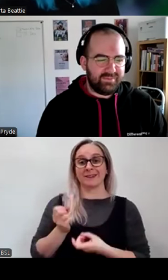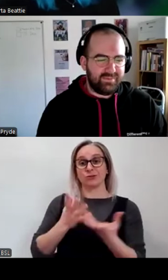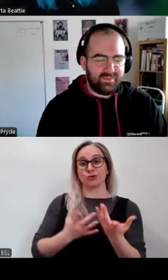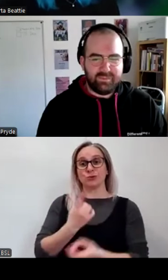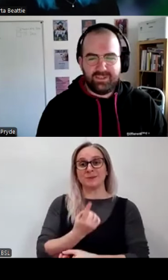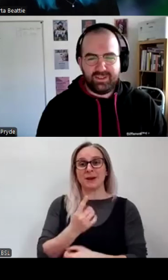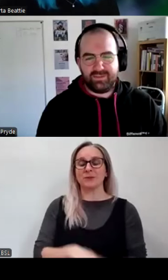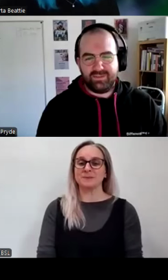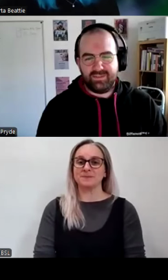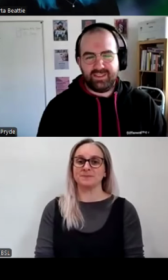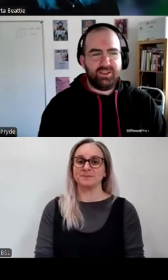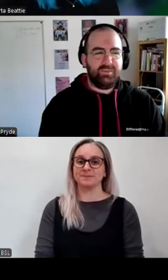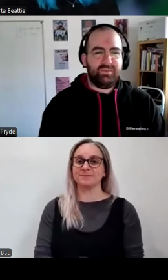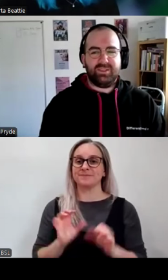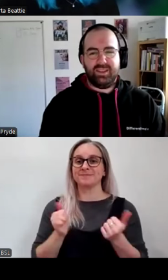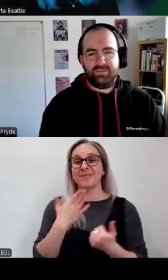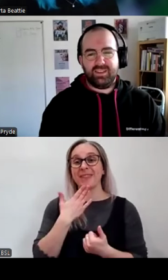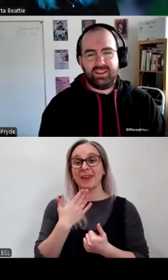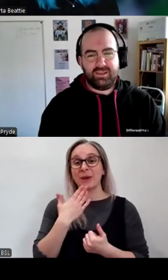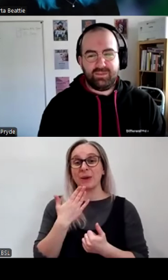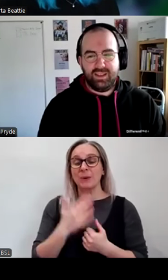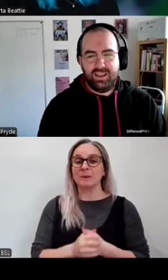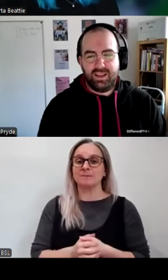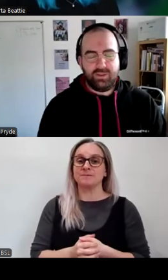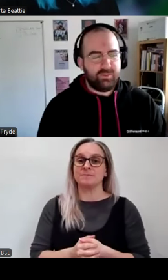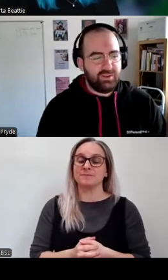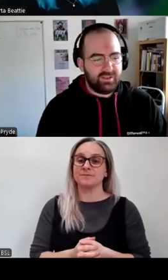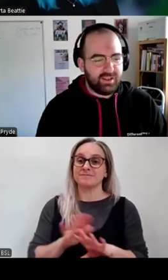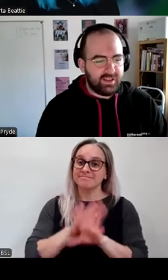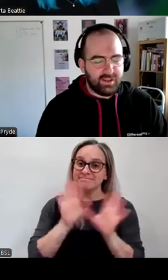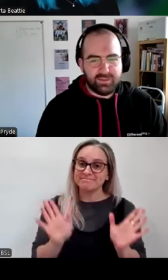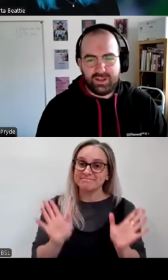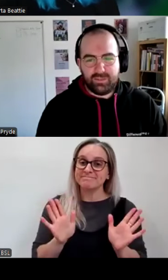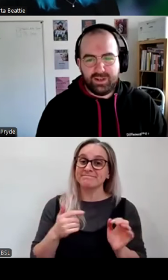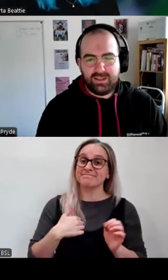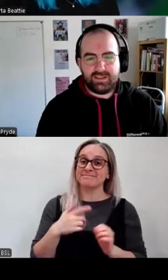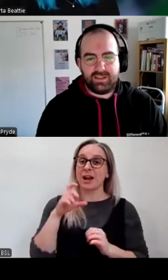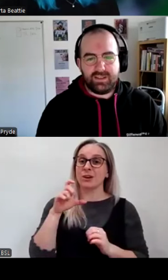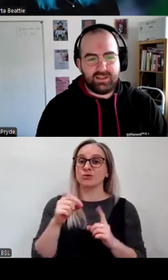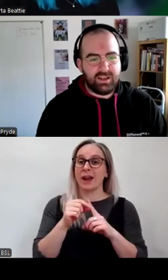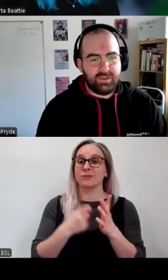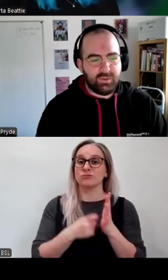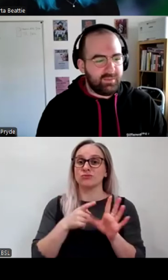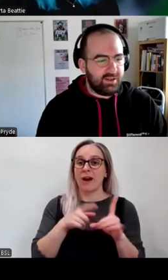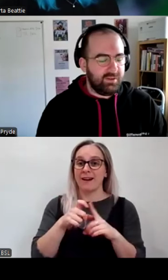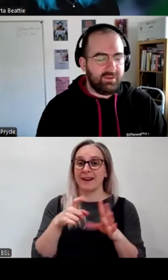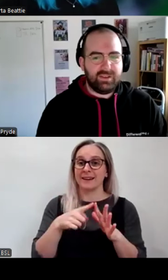Thanks. -Hi. Thank you. Hello, everyone. I'm Craig Pryde. I'm a white male.